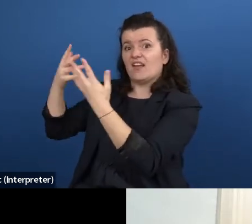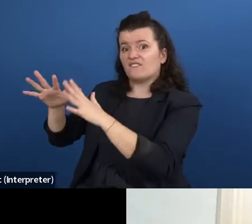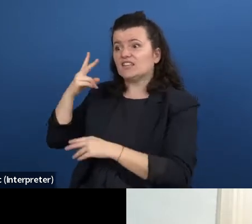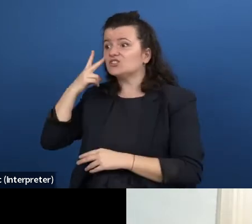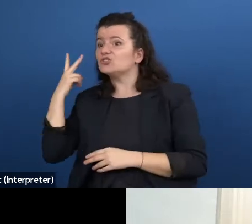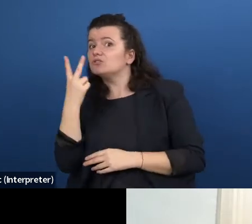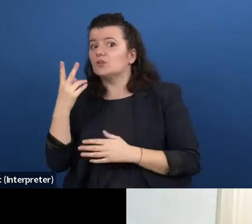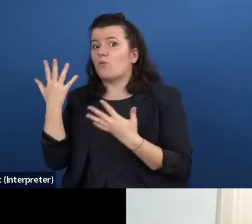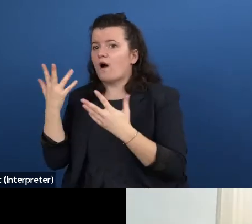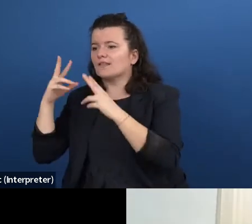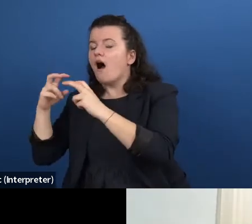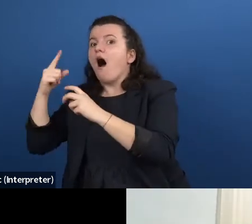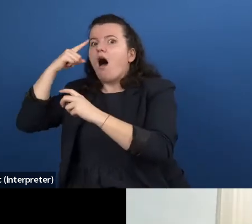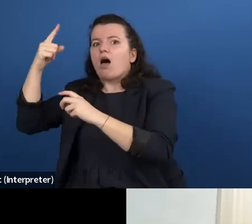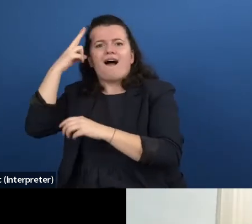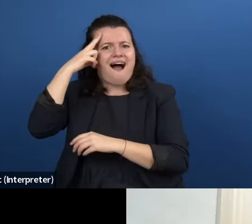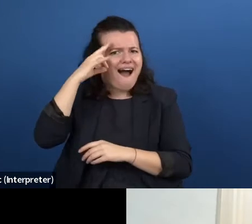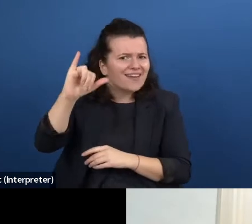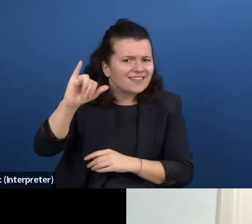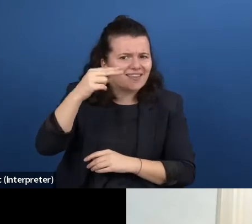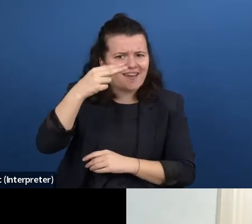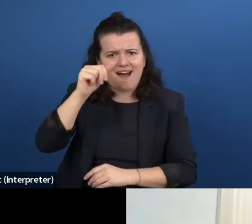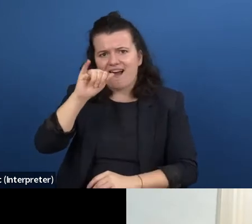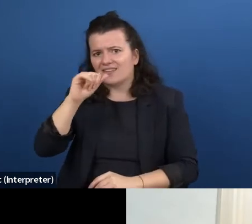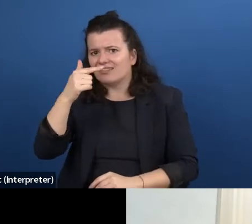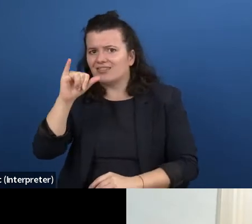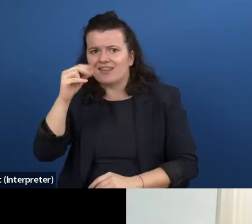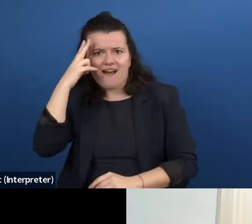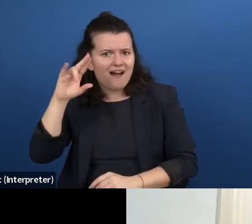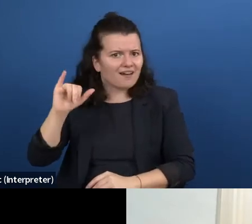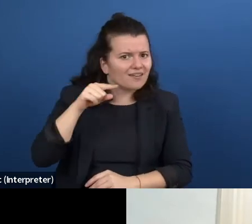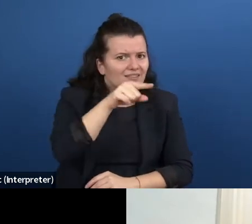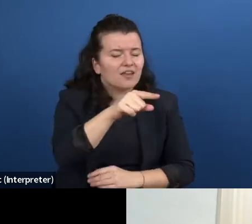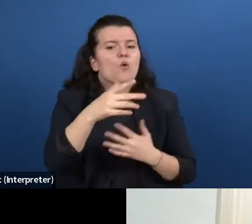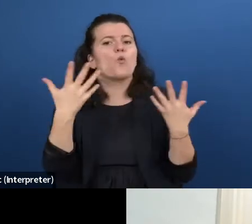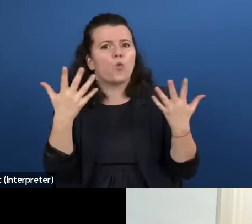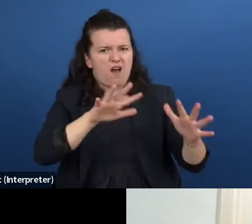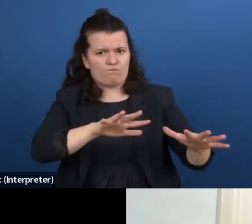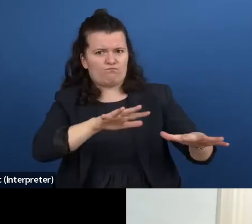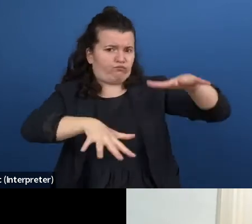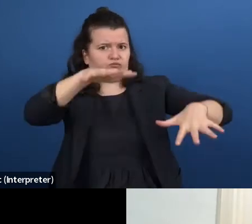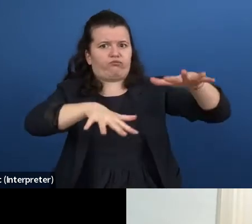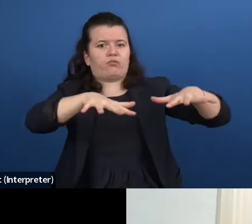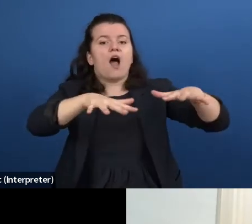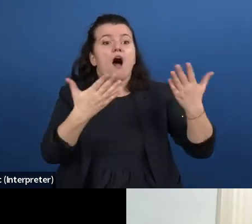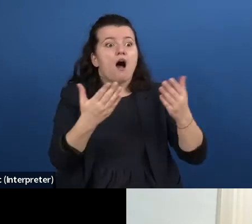It's also something that can be faced by asylum seekers with disabilities inside and outside refugee camps.